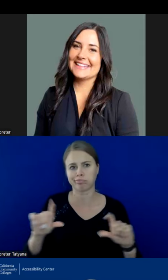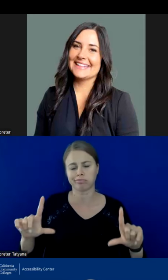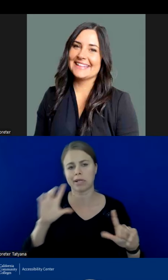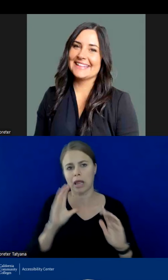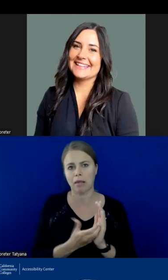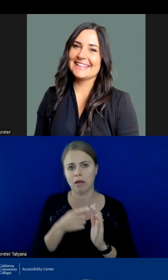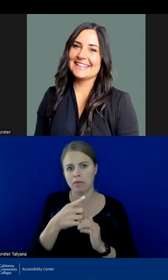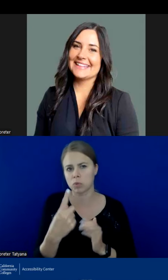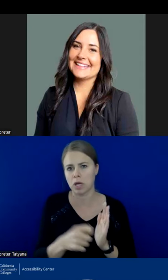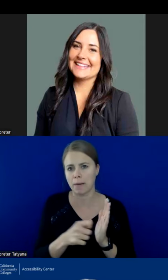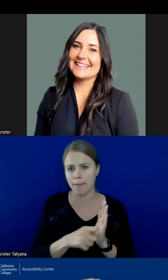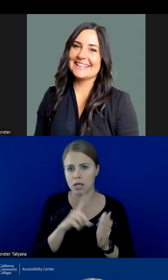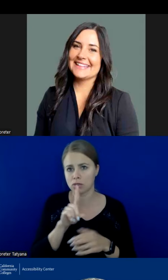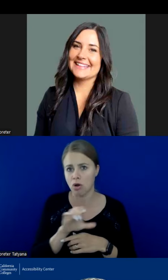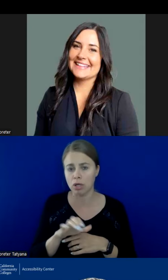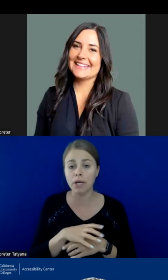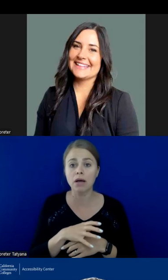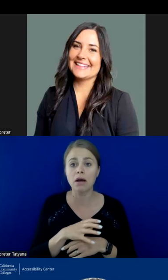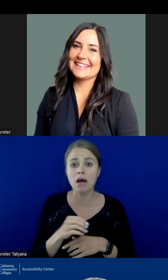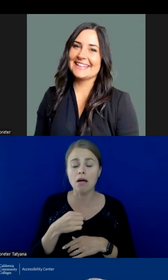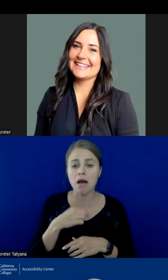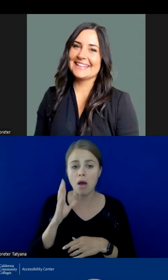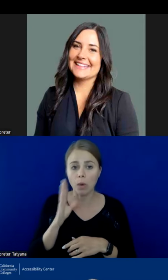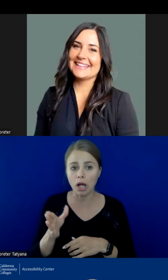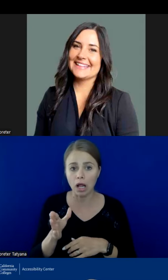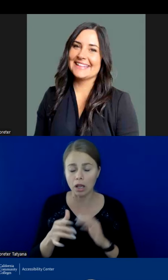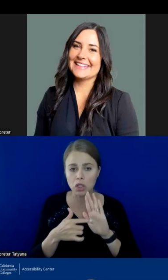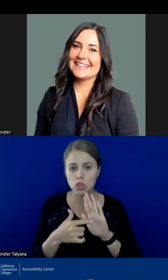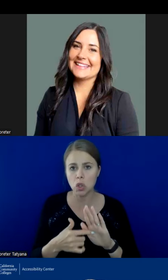and I will show the document itself.